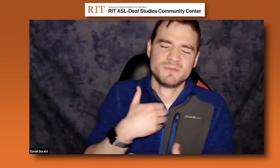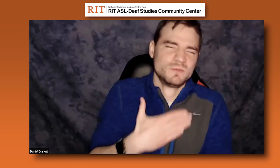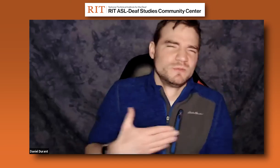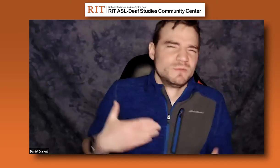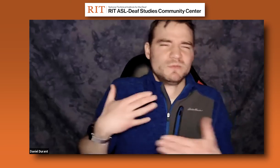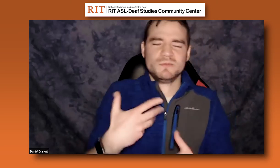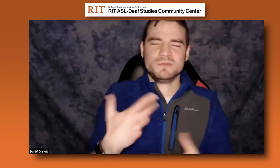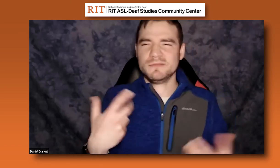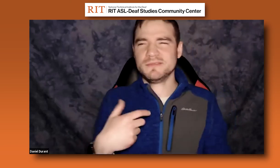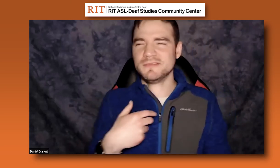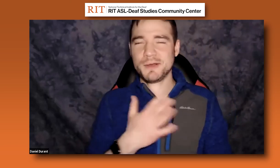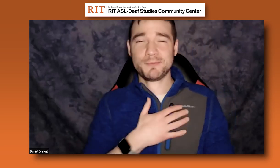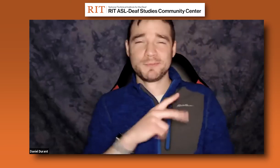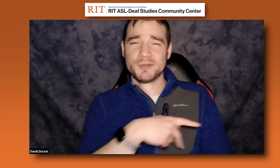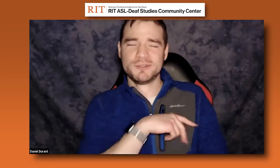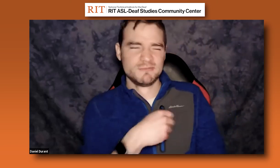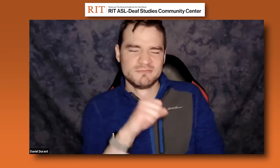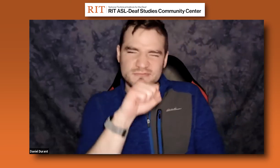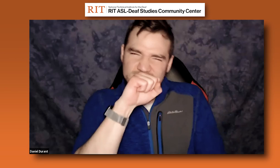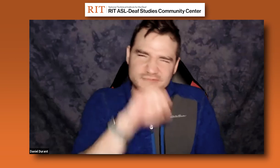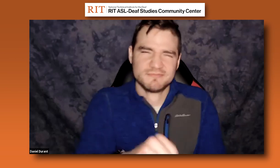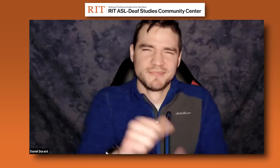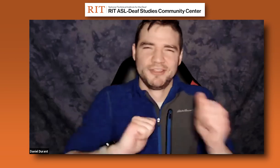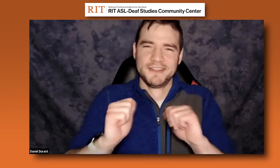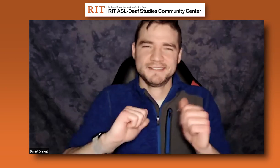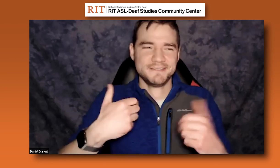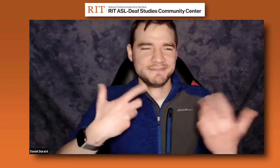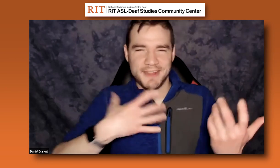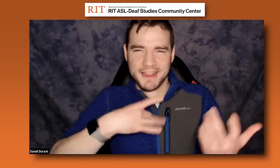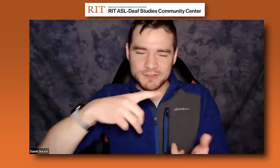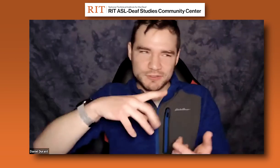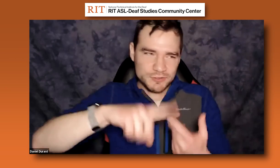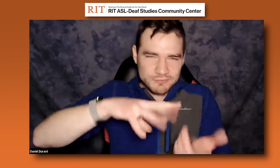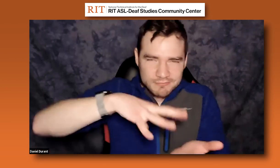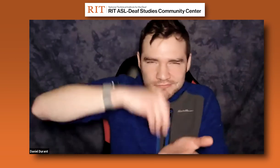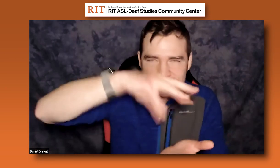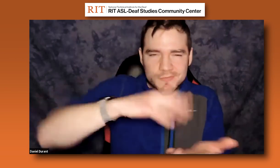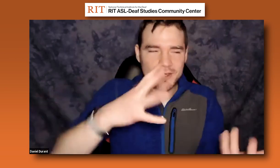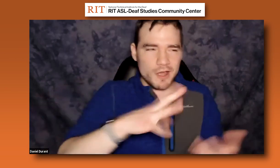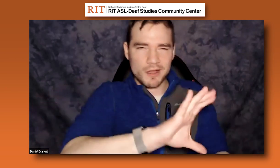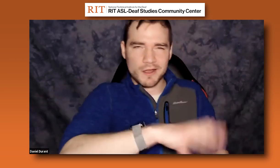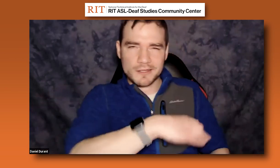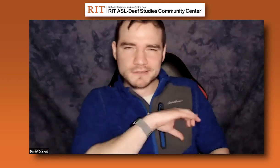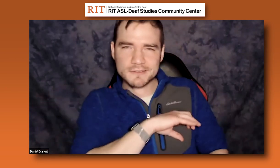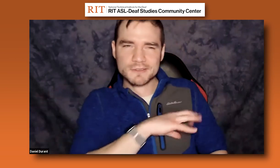with acting, which I really enjoy, and I just love theater. It's a place to learn.